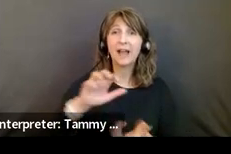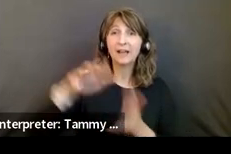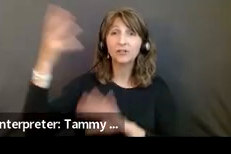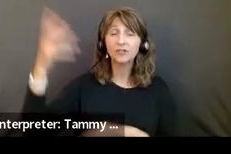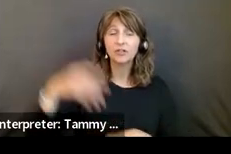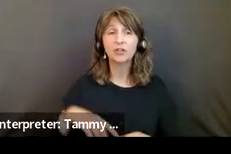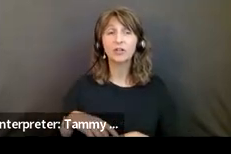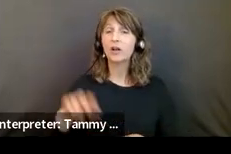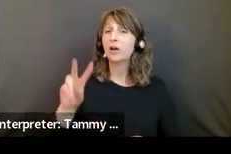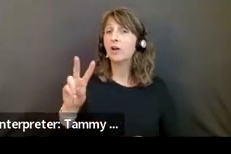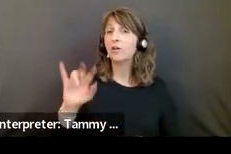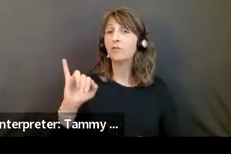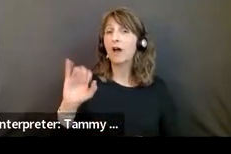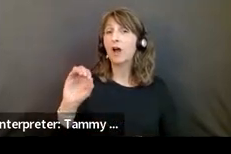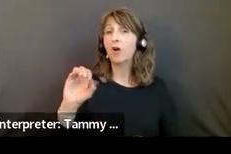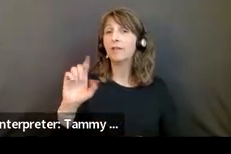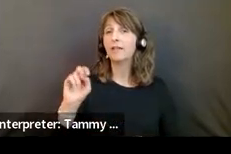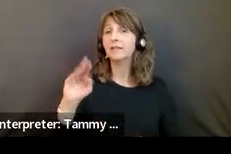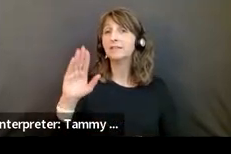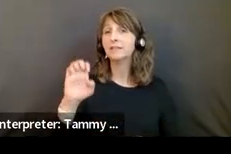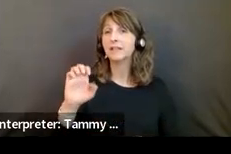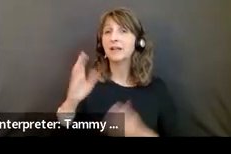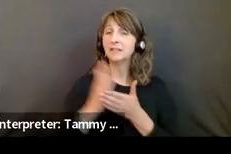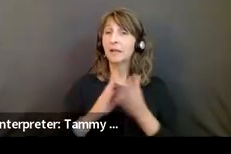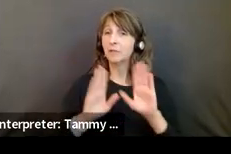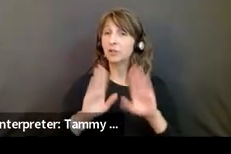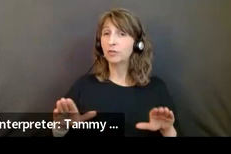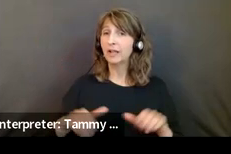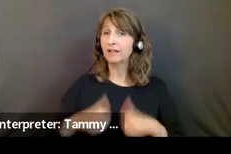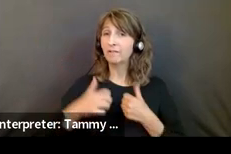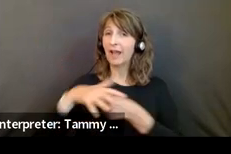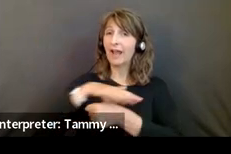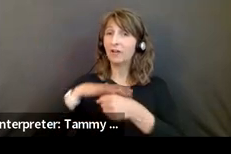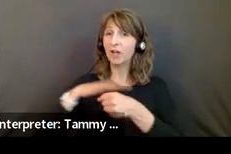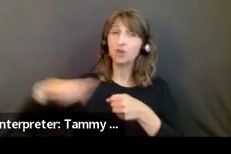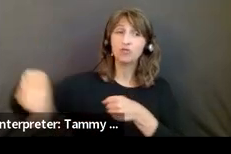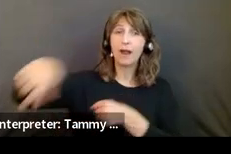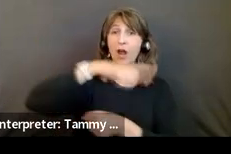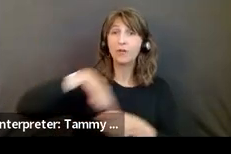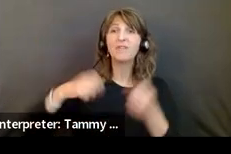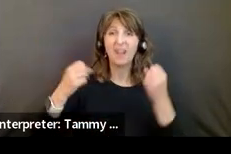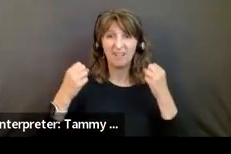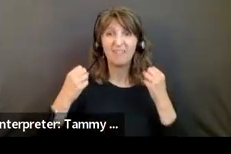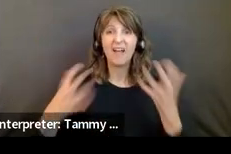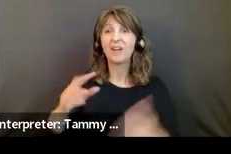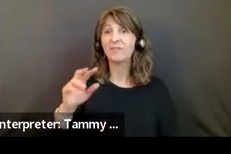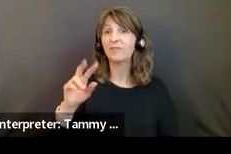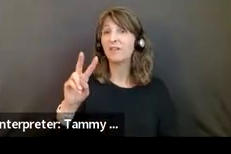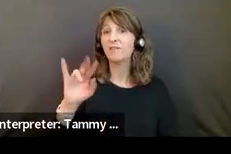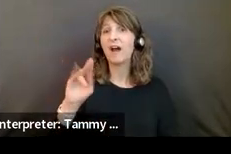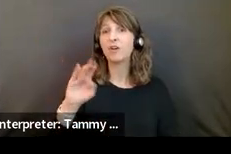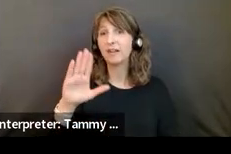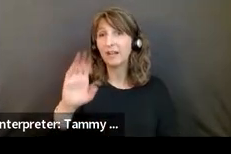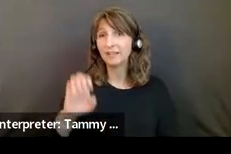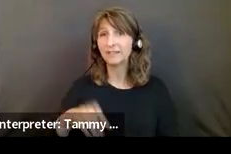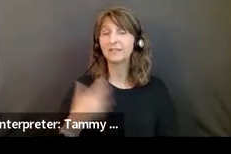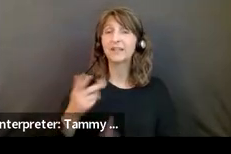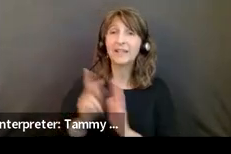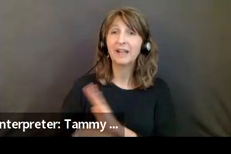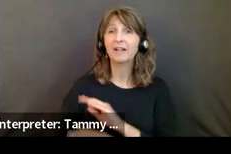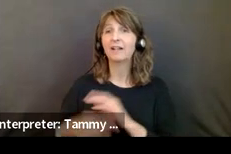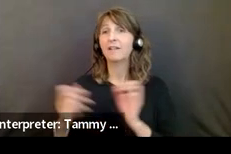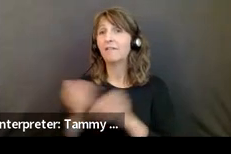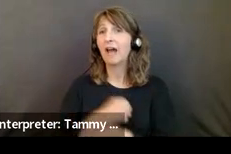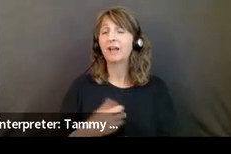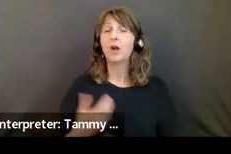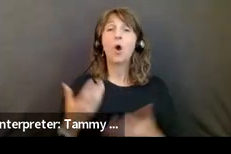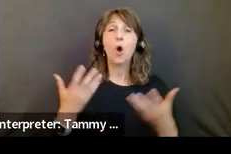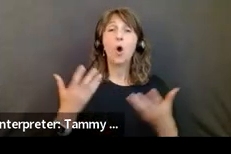Children. Live in neighborhoods where there is a lot of violence. So they see different things. Or even the sudden loss of a loved one can trigger PTSD in a child.